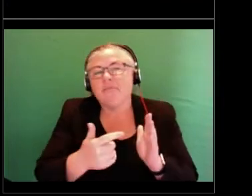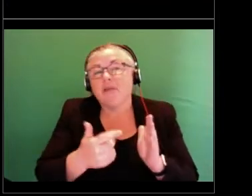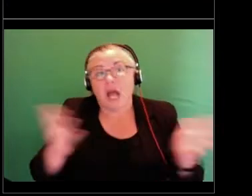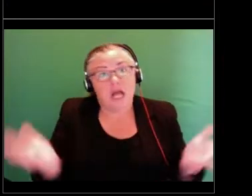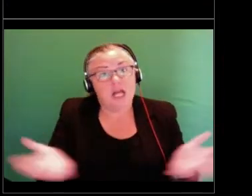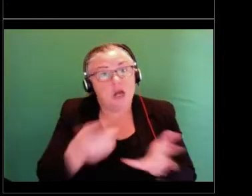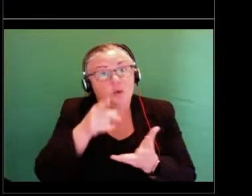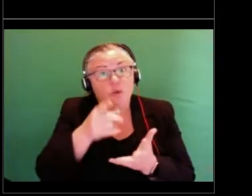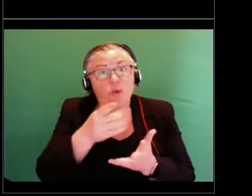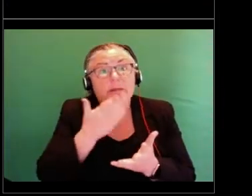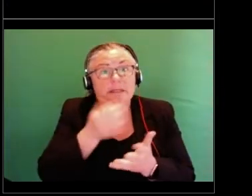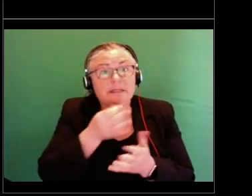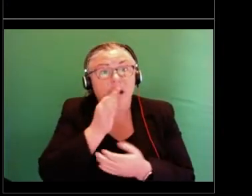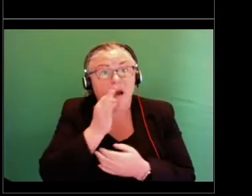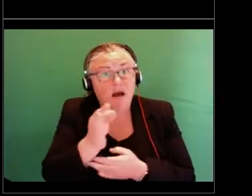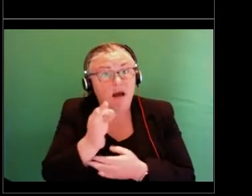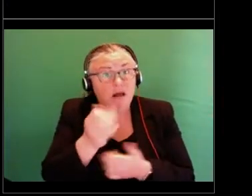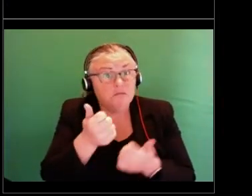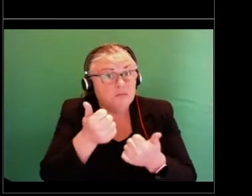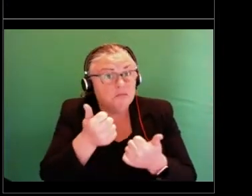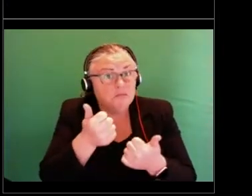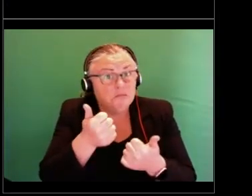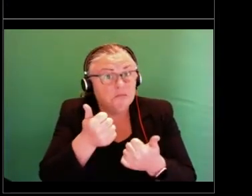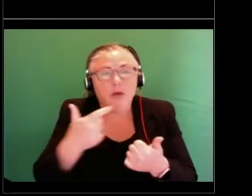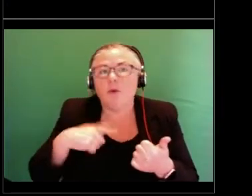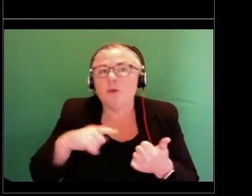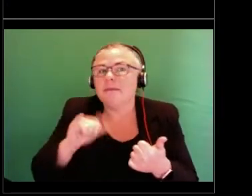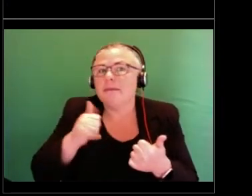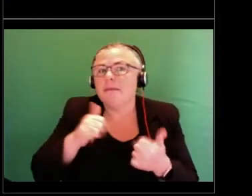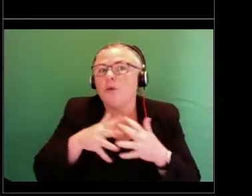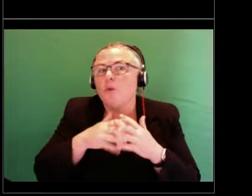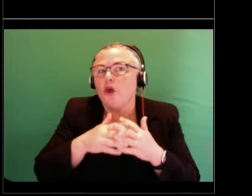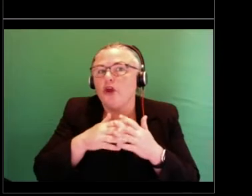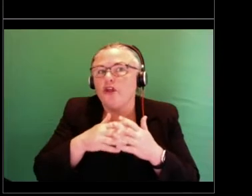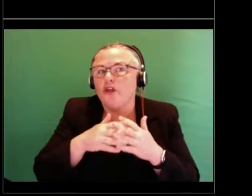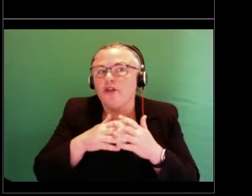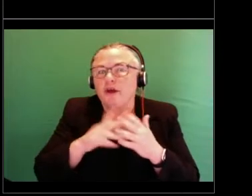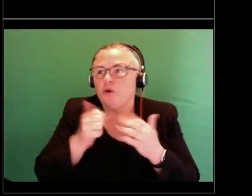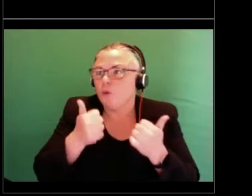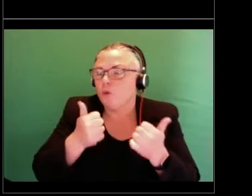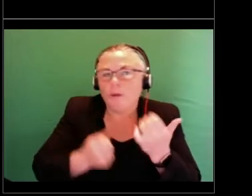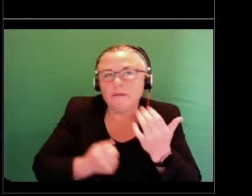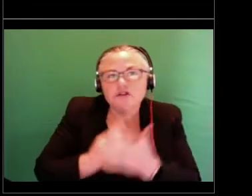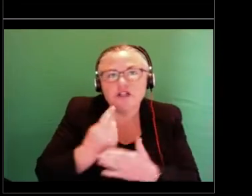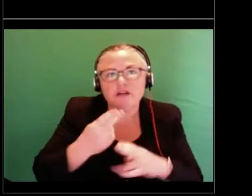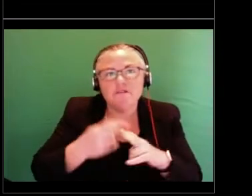For those of you who have heard of our service before, yes, back in 2017 pre-COVID, this